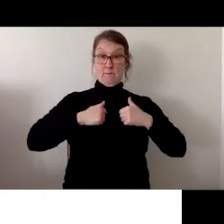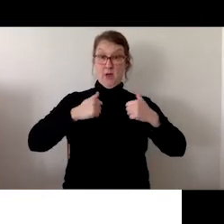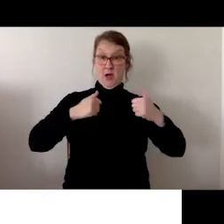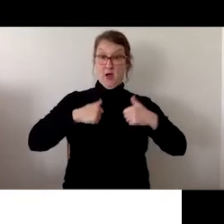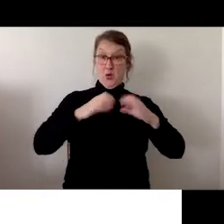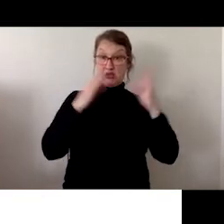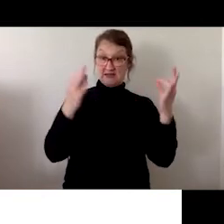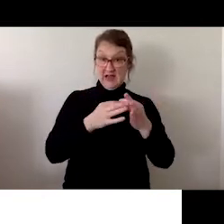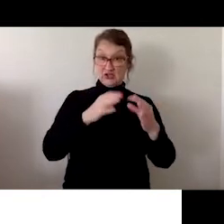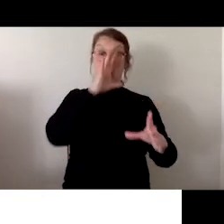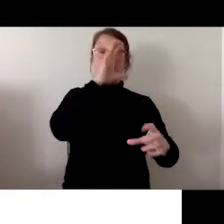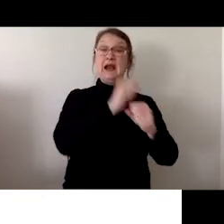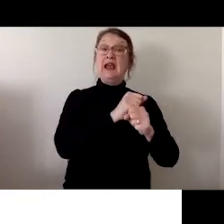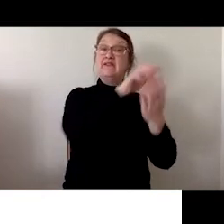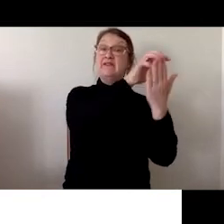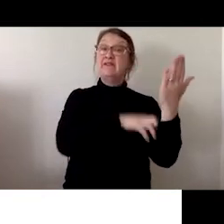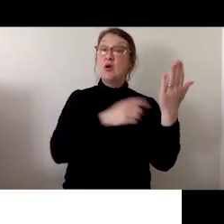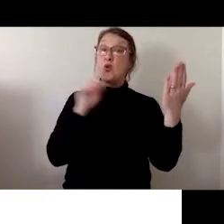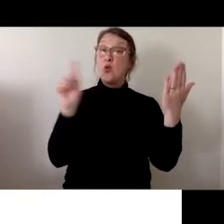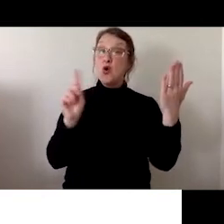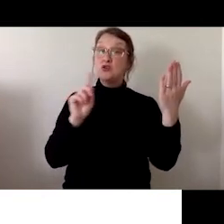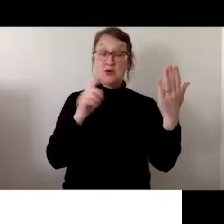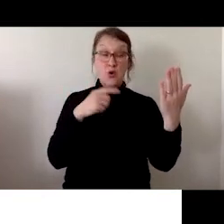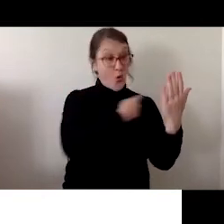is this: "We believe that every social problem we face is solvable